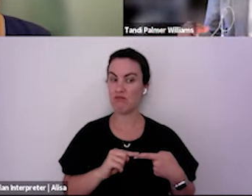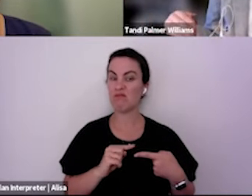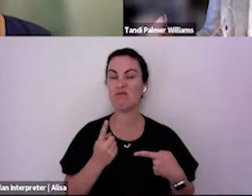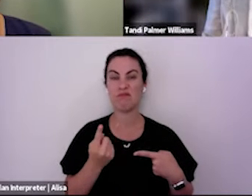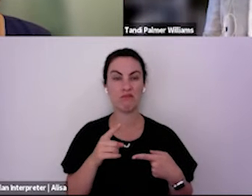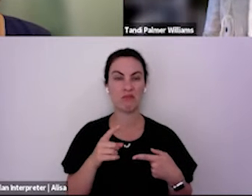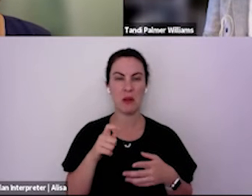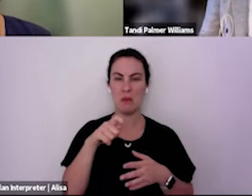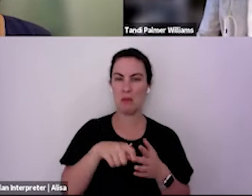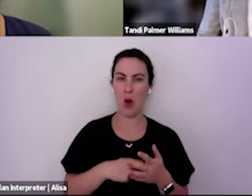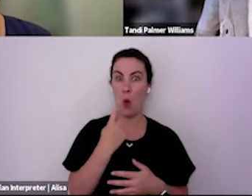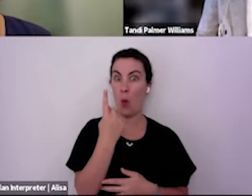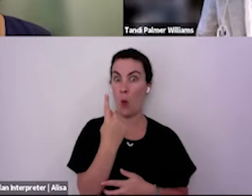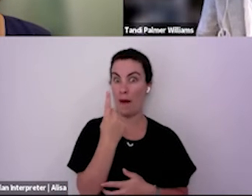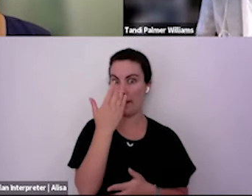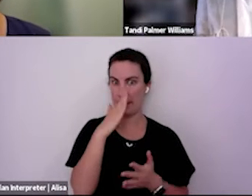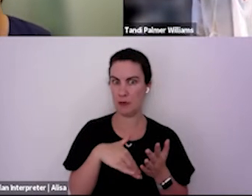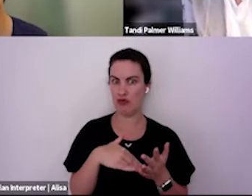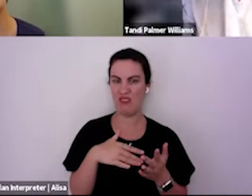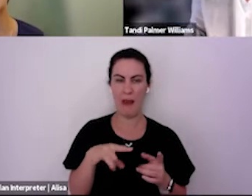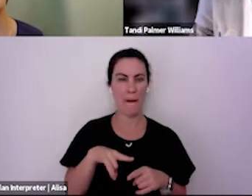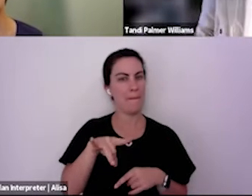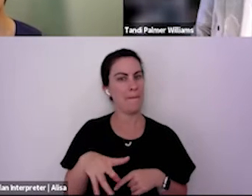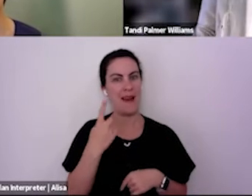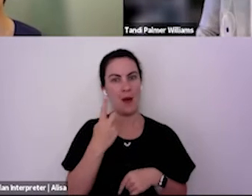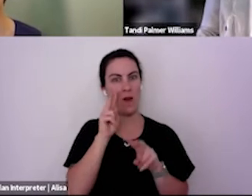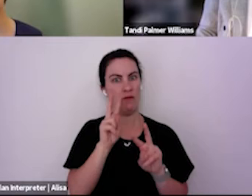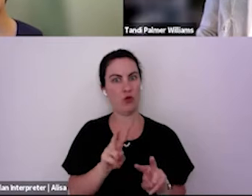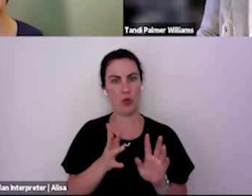they are doing things like making a donation for something they've seen.